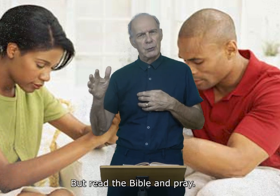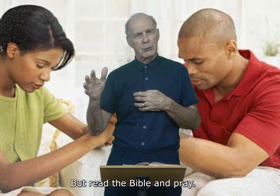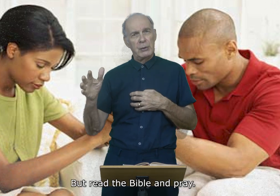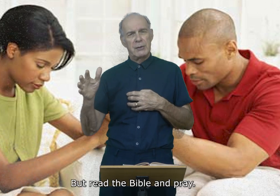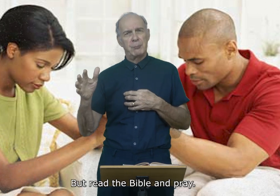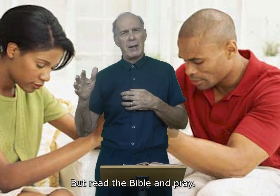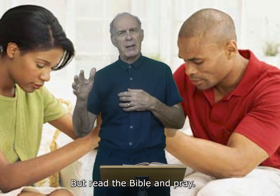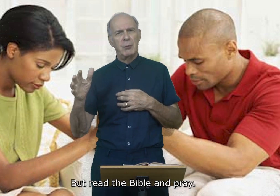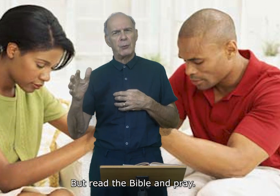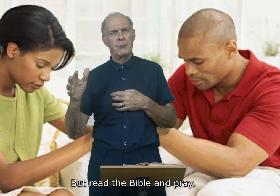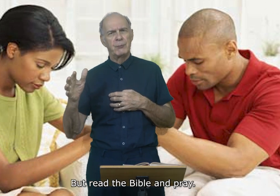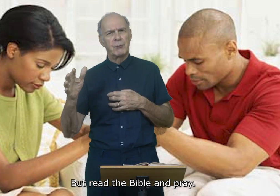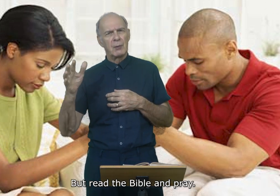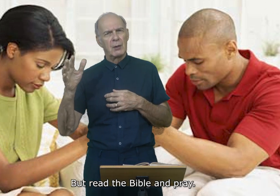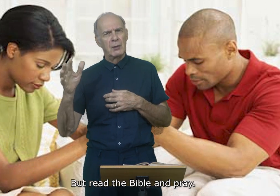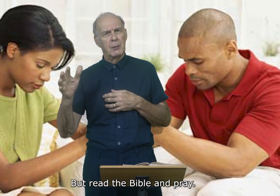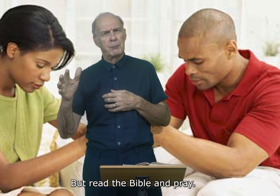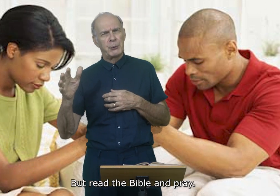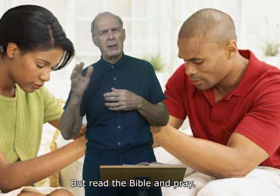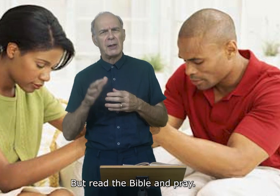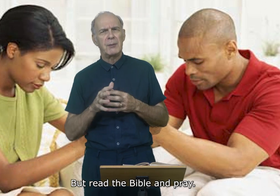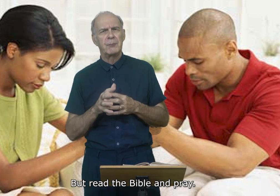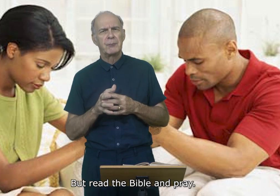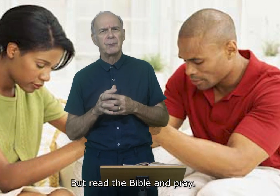But read the Bible and pray.